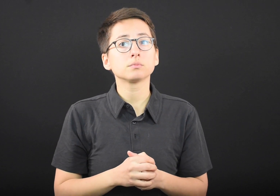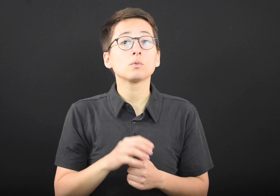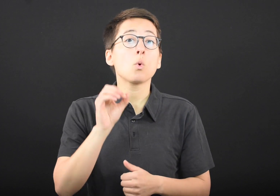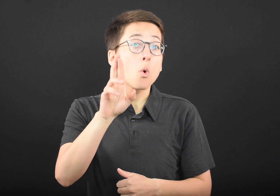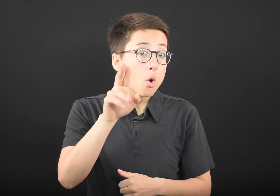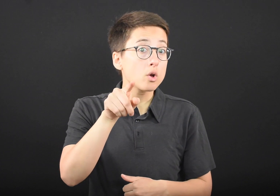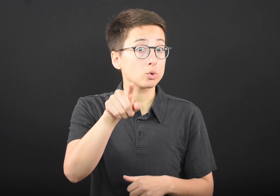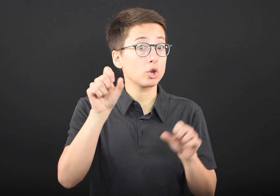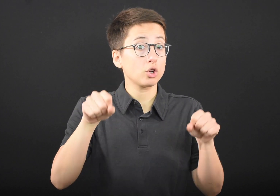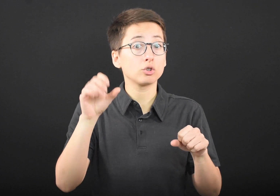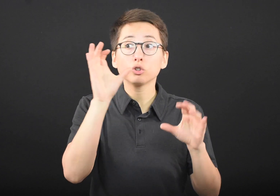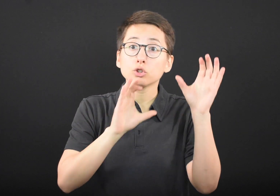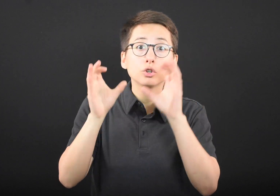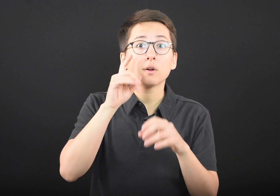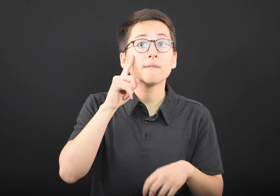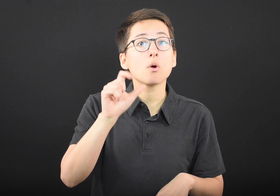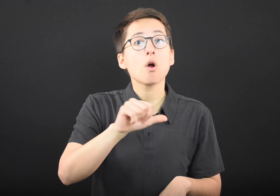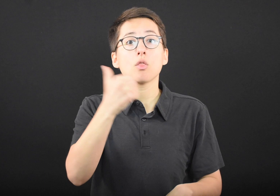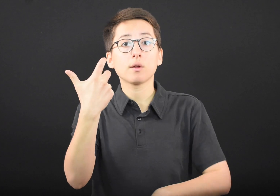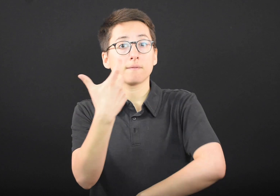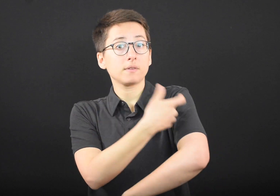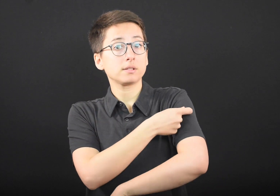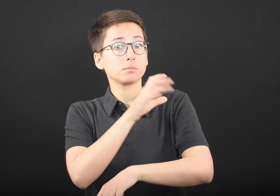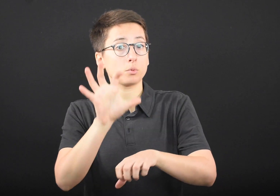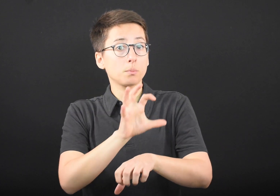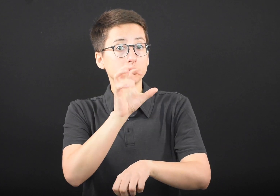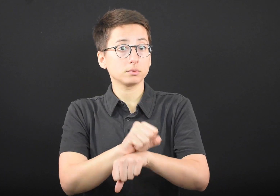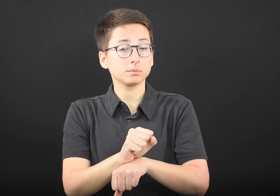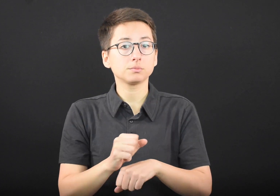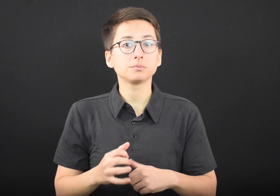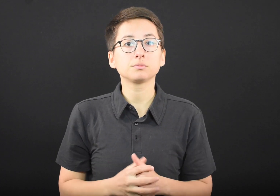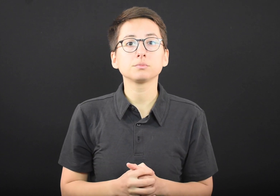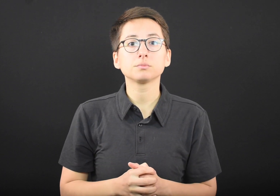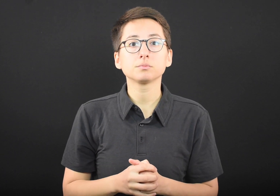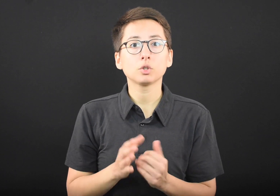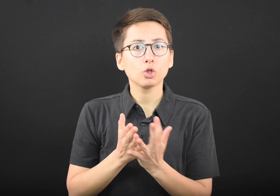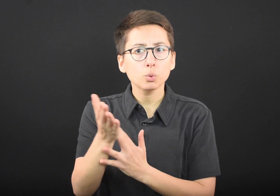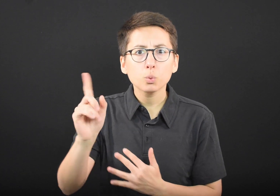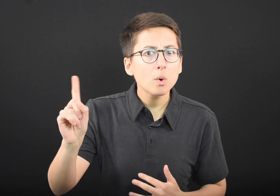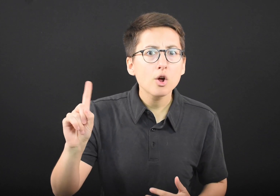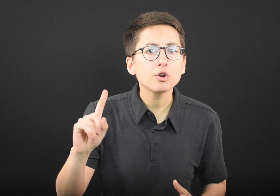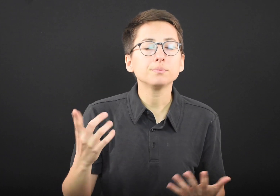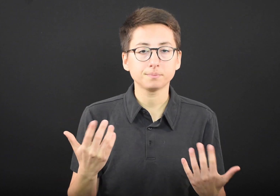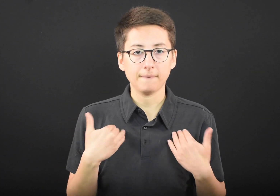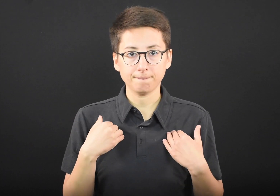or you can look for other vaccine appointments through your local pharmacy,